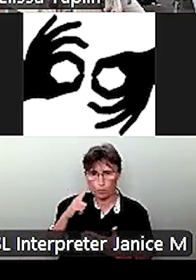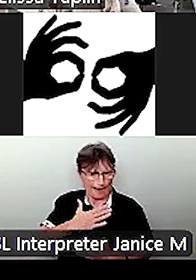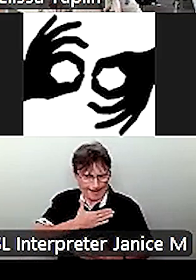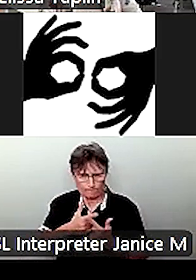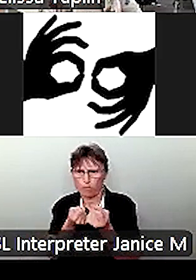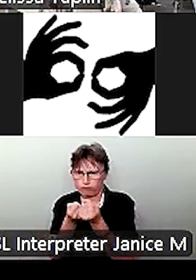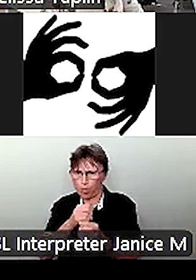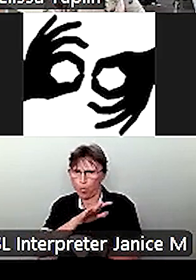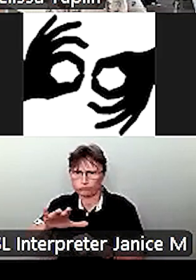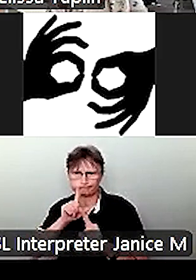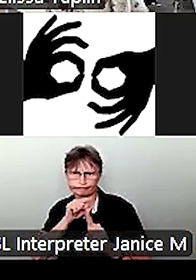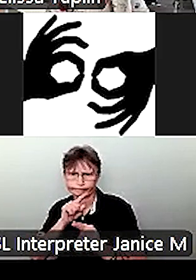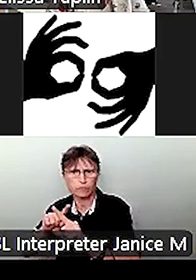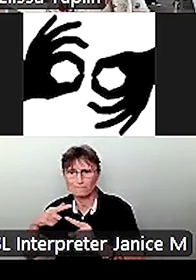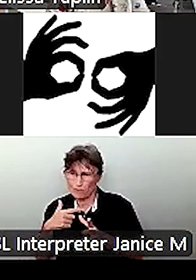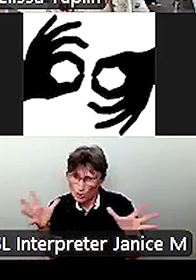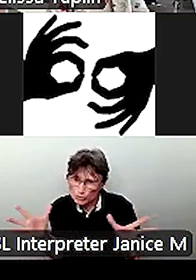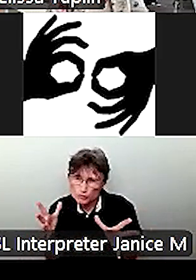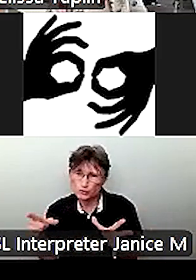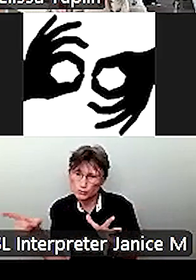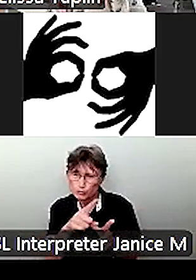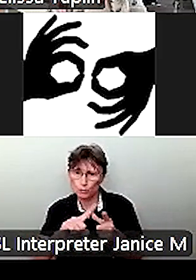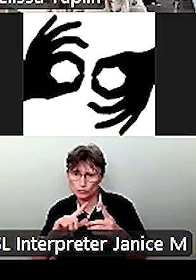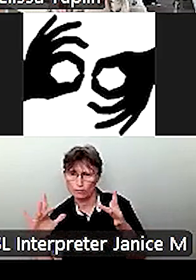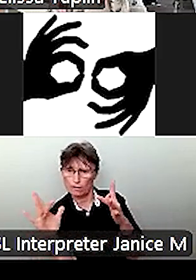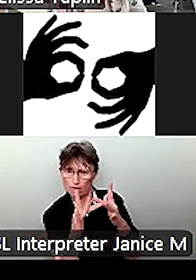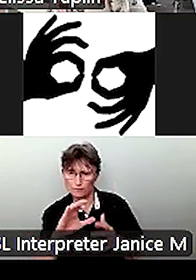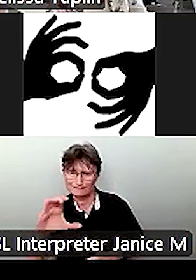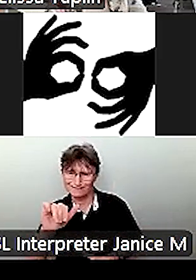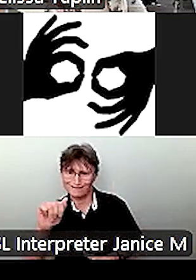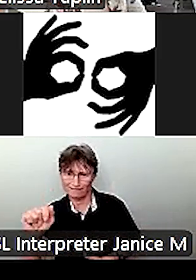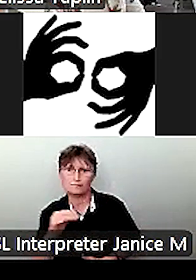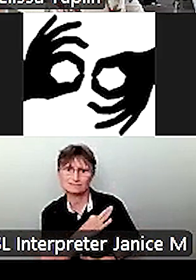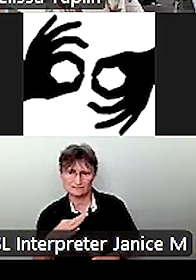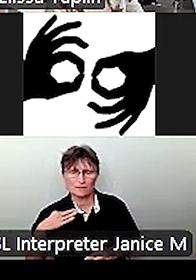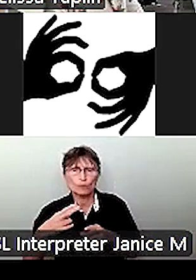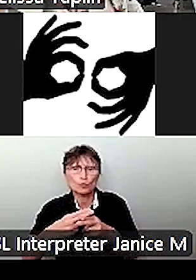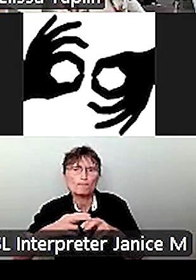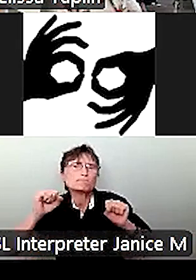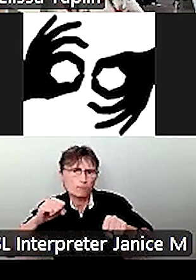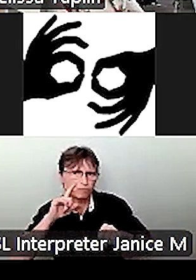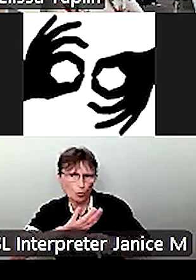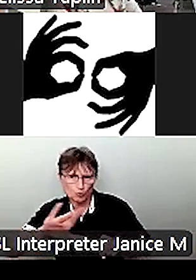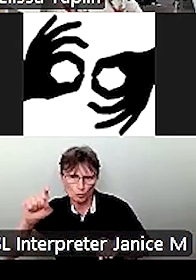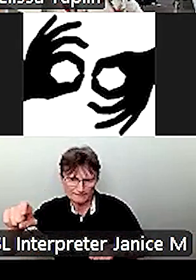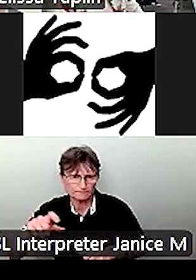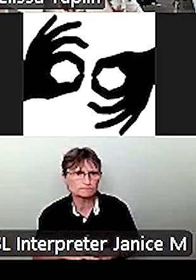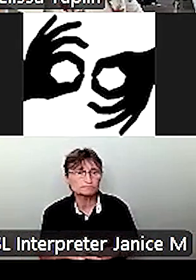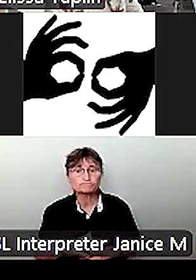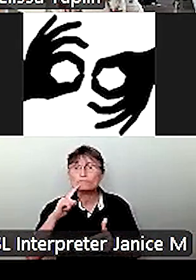ask that you reach out as early as possible. Before we proceed any further, I want to take